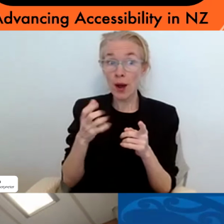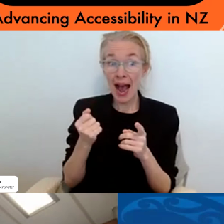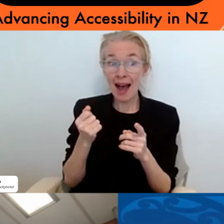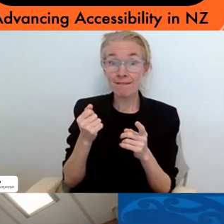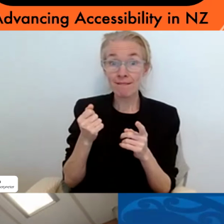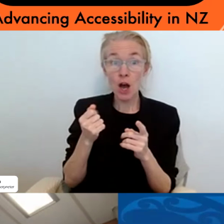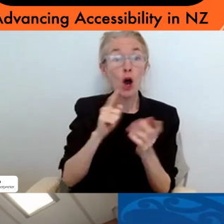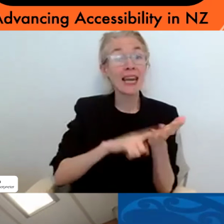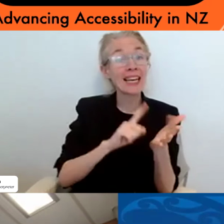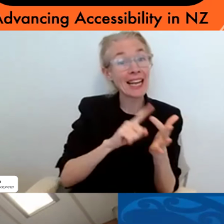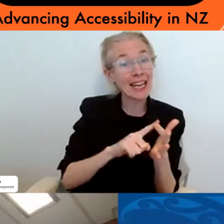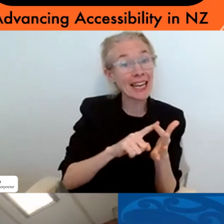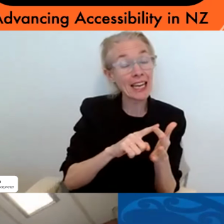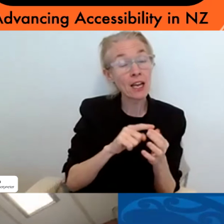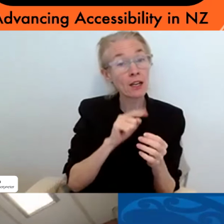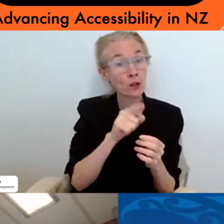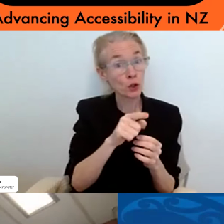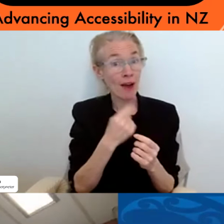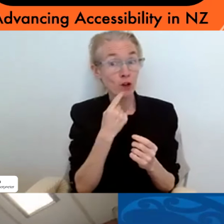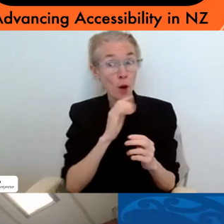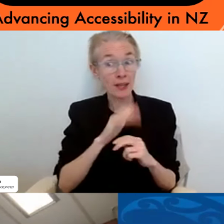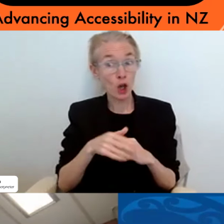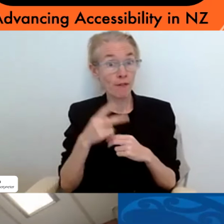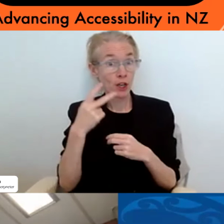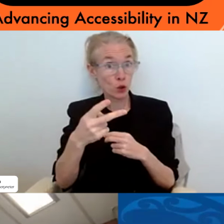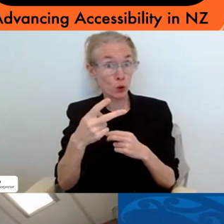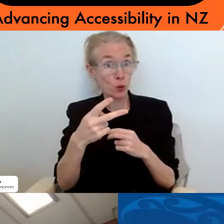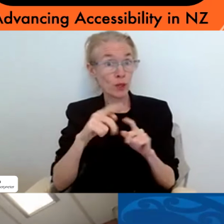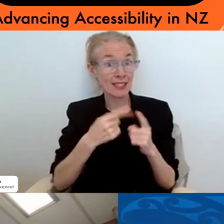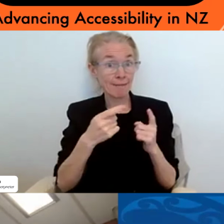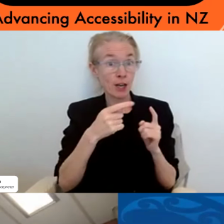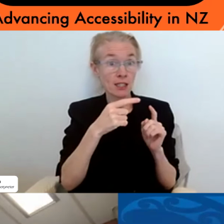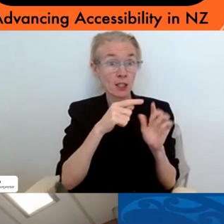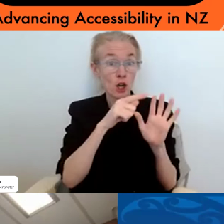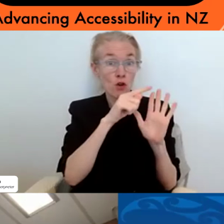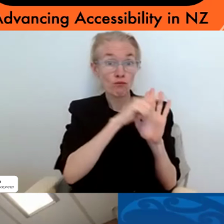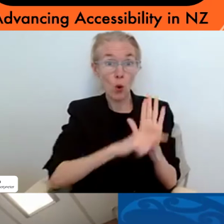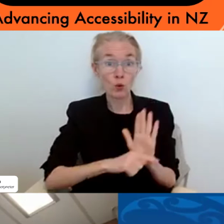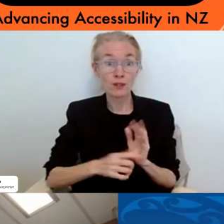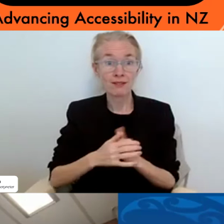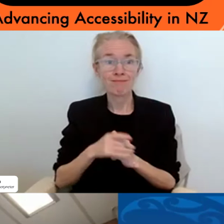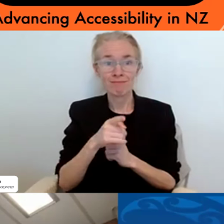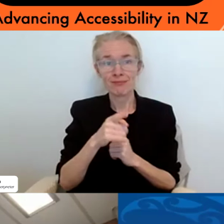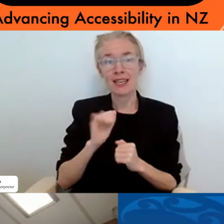do you think? I think for me this is 101 urban design is inclusive